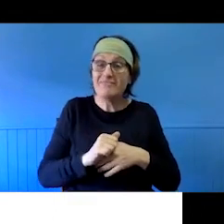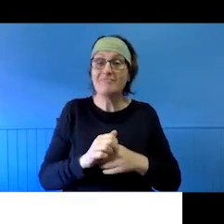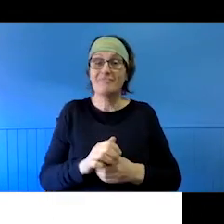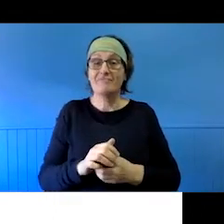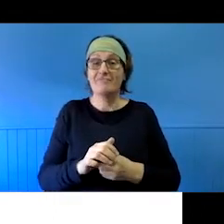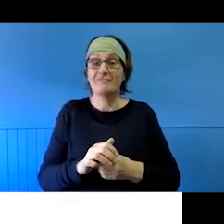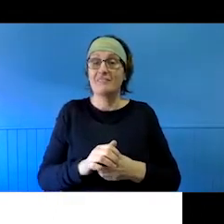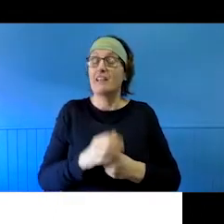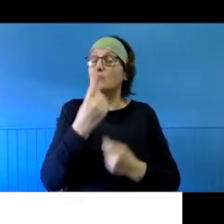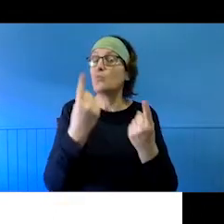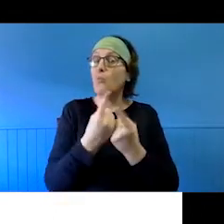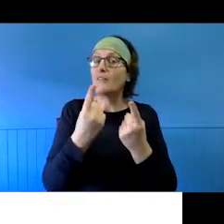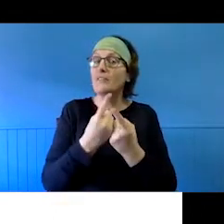Because one of the things that we talked about